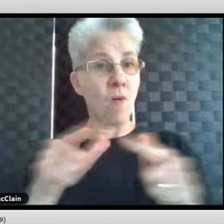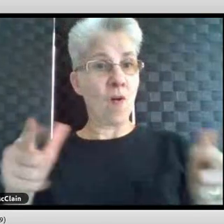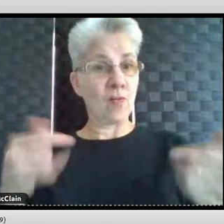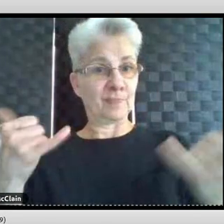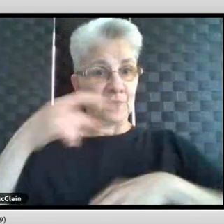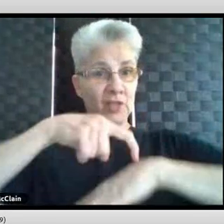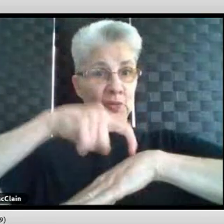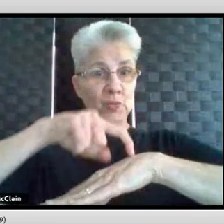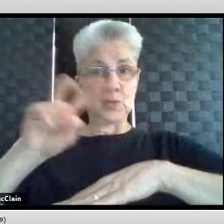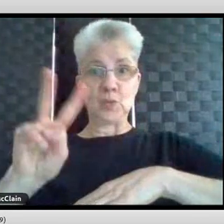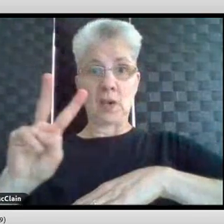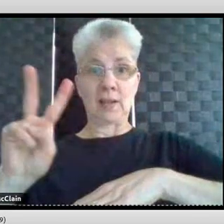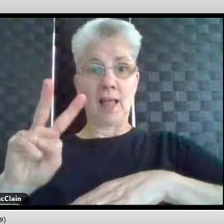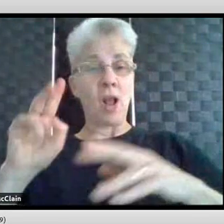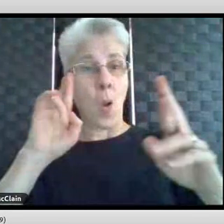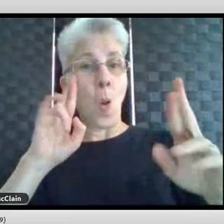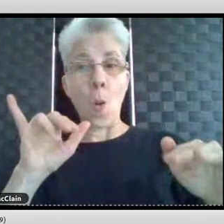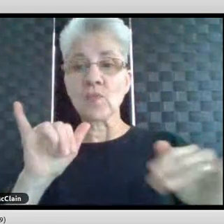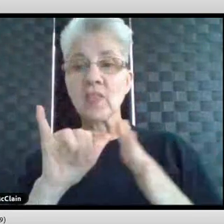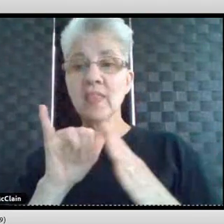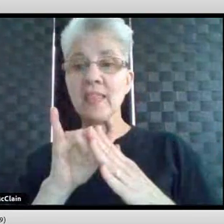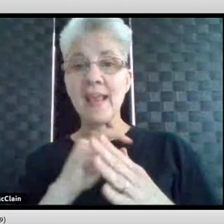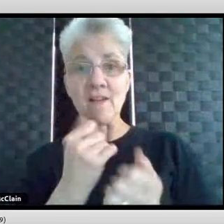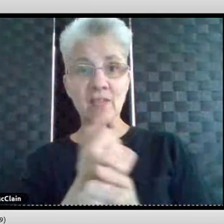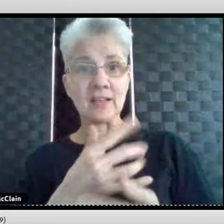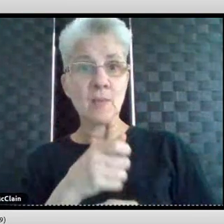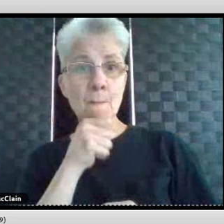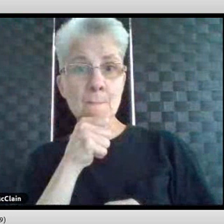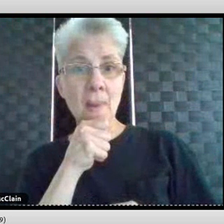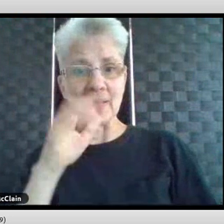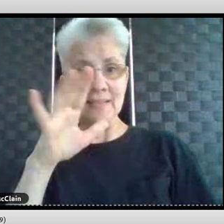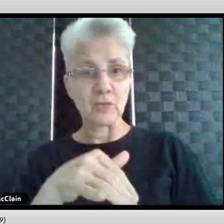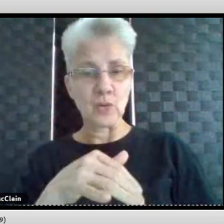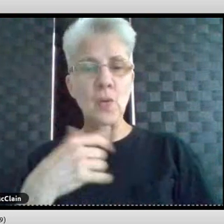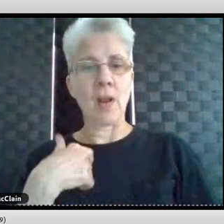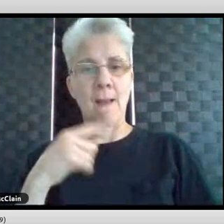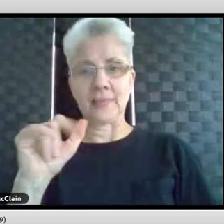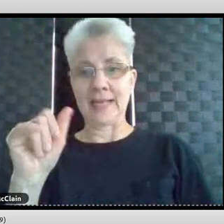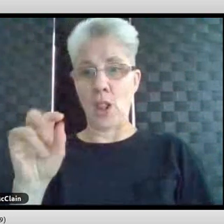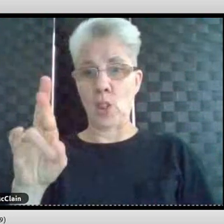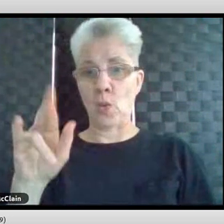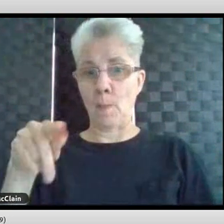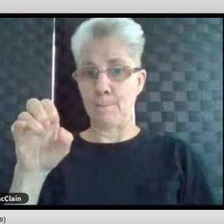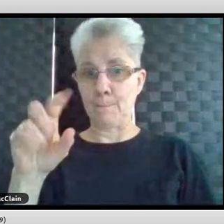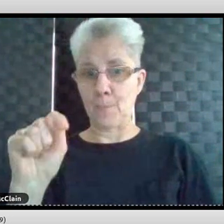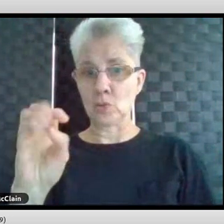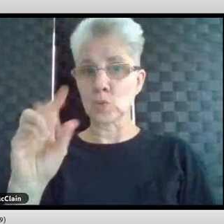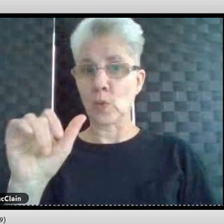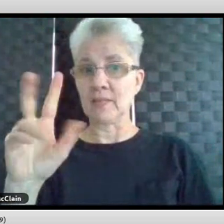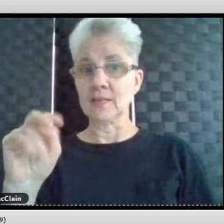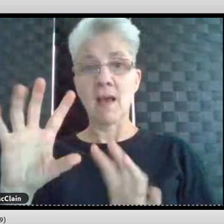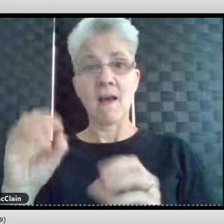Post: All right, everyone, it is 2:00, and hopefully my mic is working okay. Good afternoon, I'm Taylor Post, SWFLN's office manager,